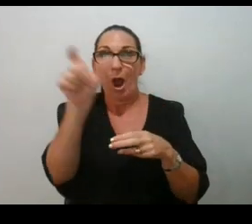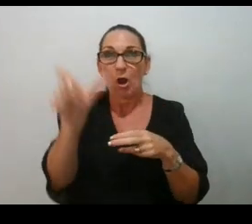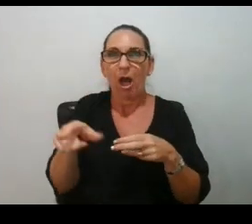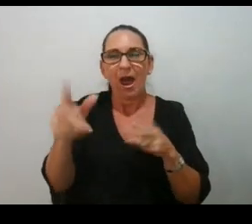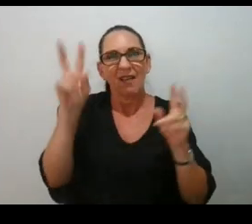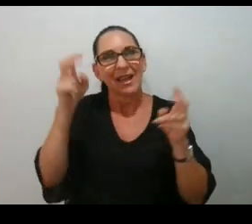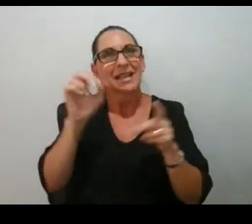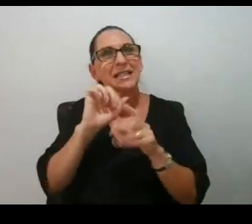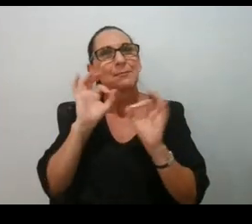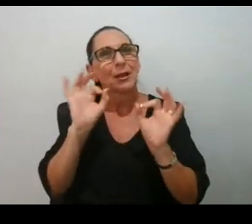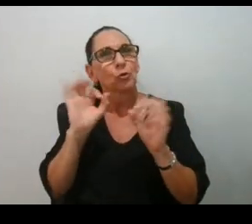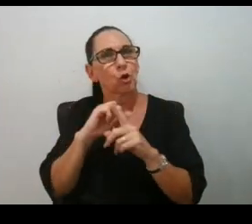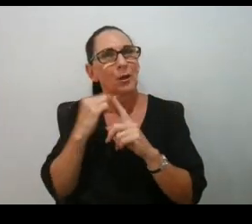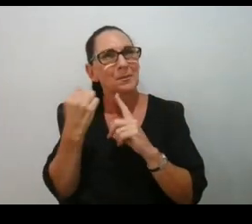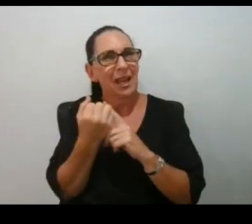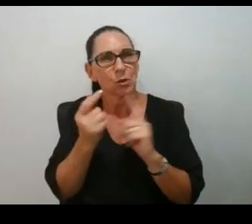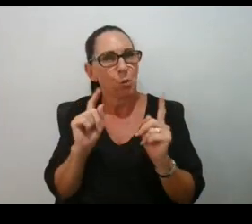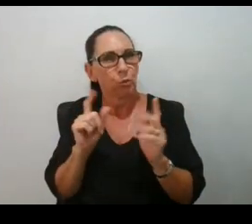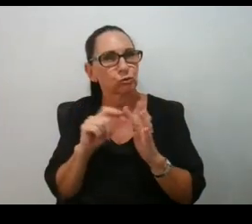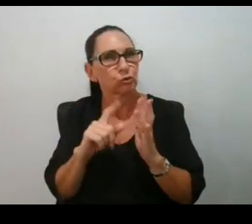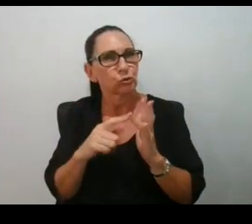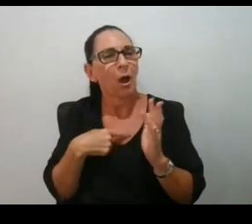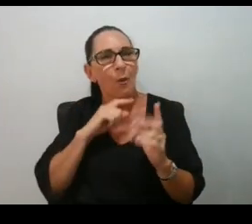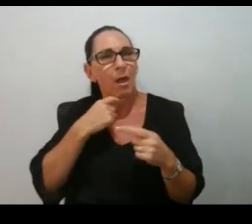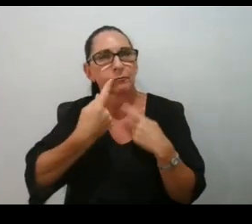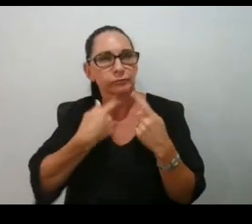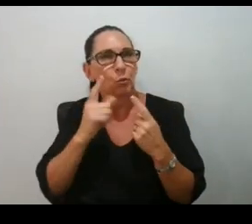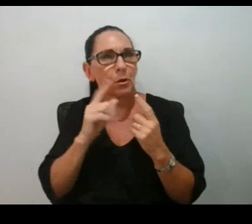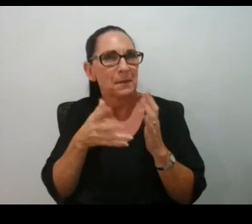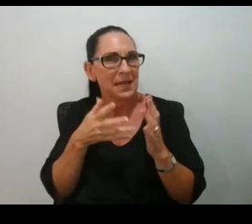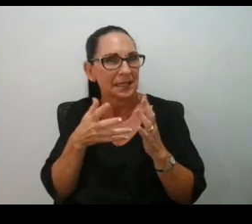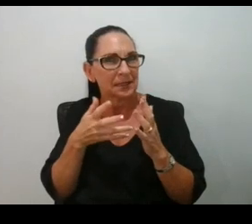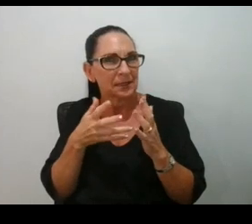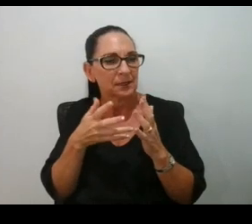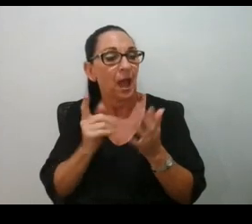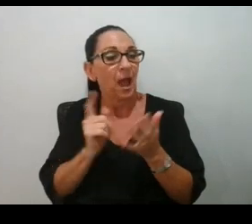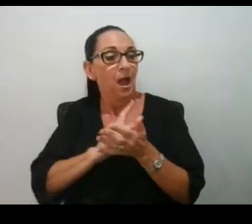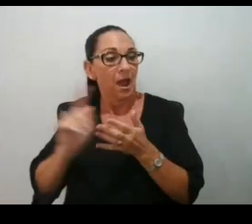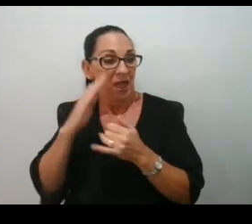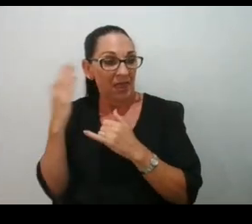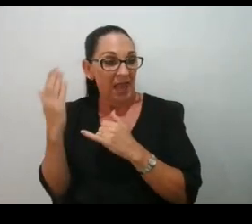what that means and at the end we want to give you some tips on how to actually navigate the process